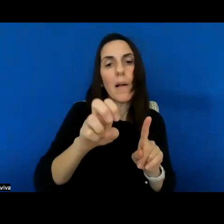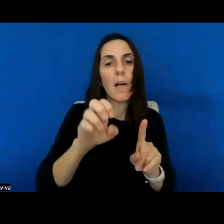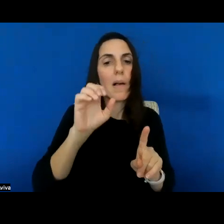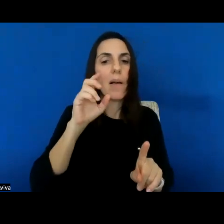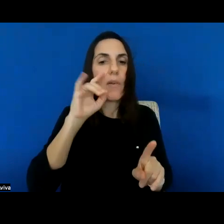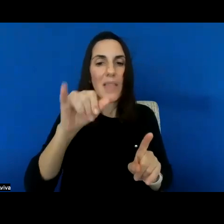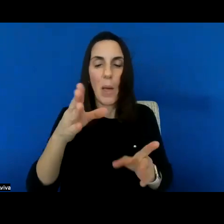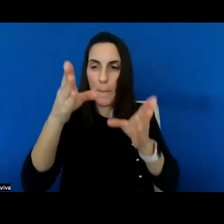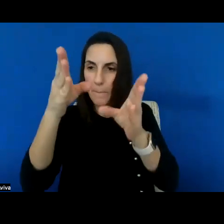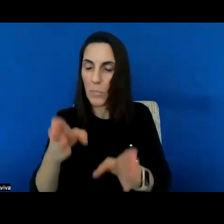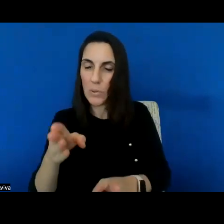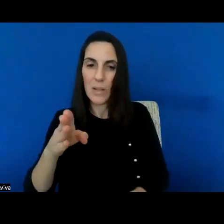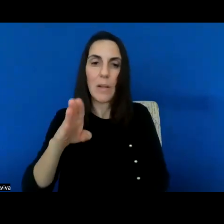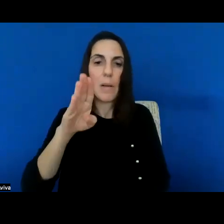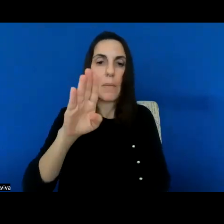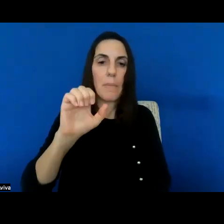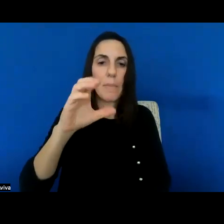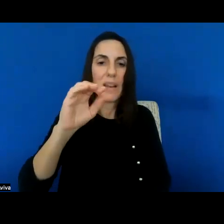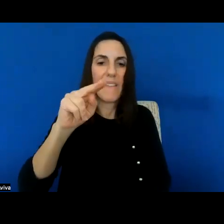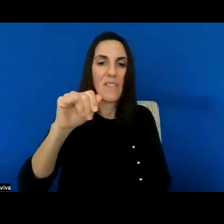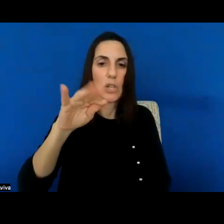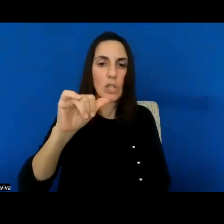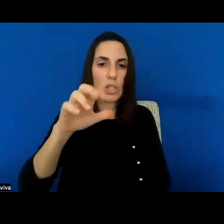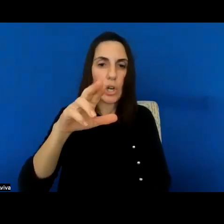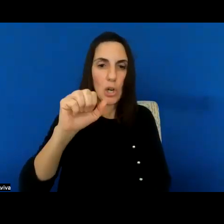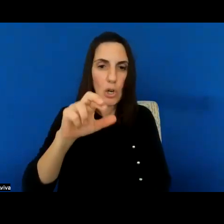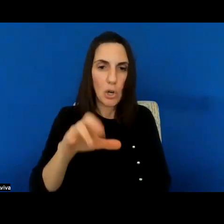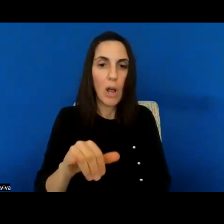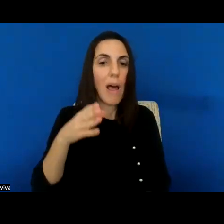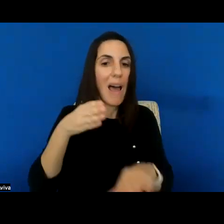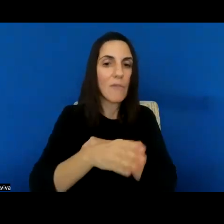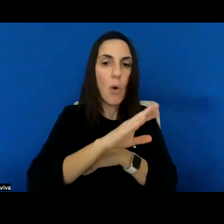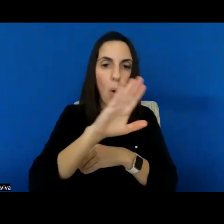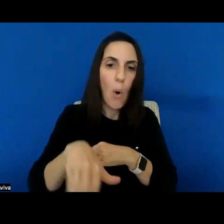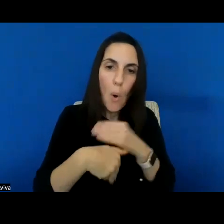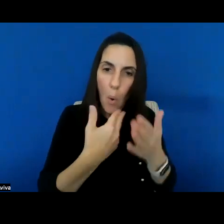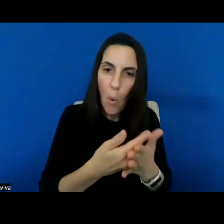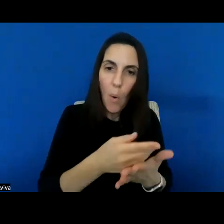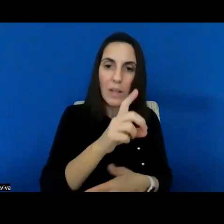11:34:59 After all, outstanding qualified disability expenses are paid, including funeral